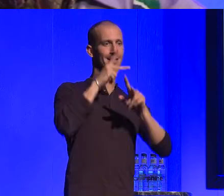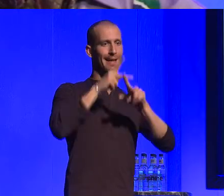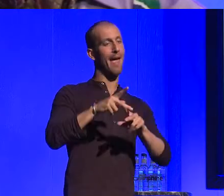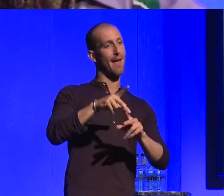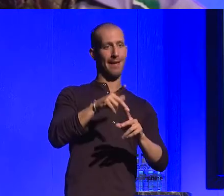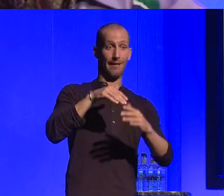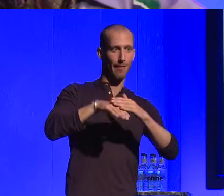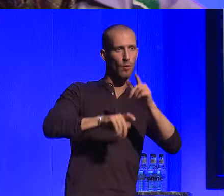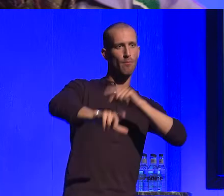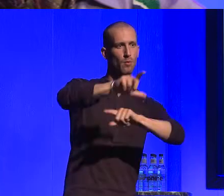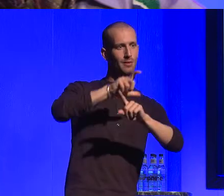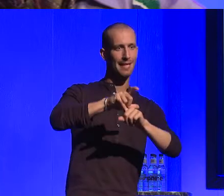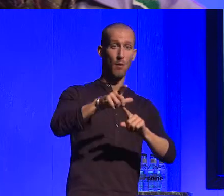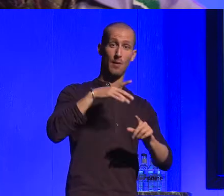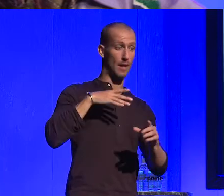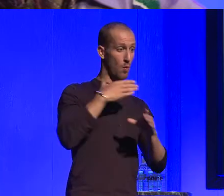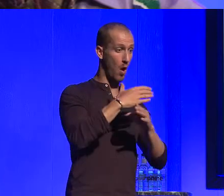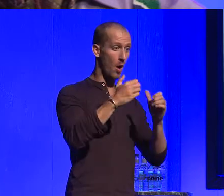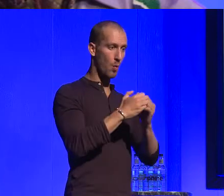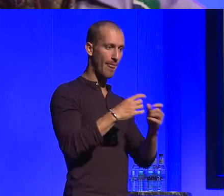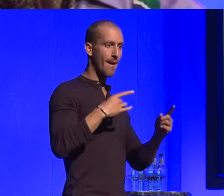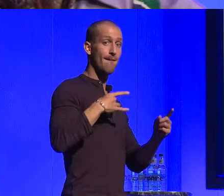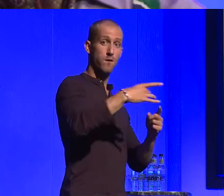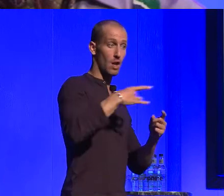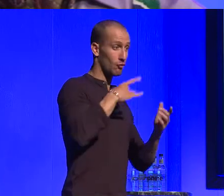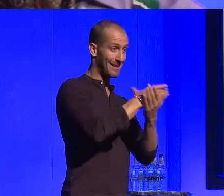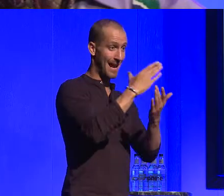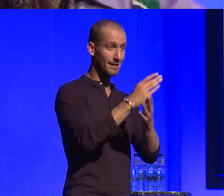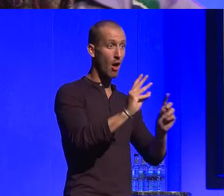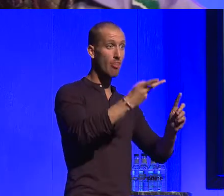coproduction with the voluntary sector, the third sector, primary care, secondary care,